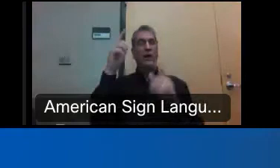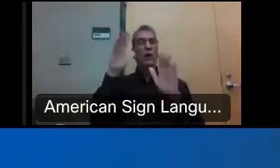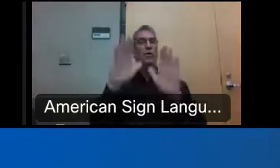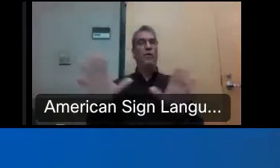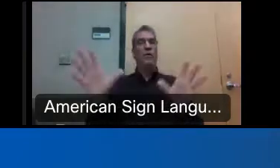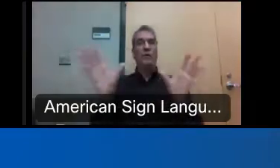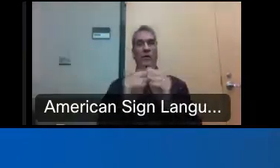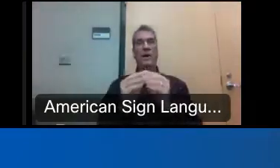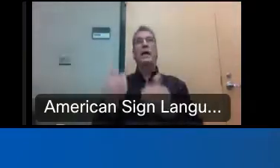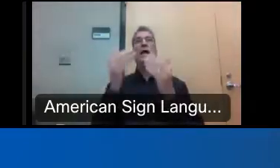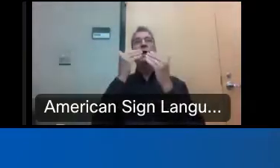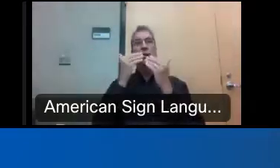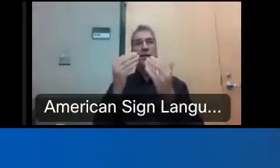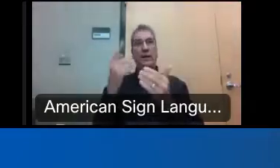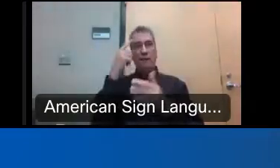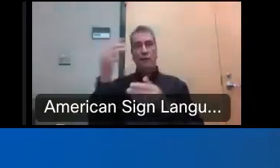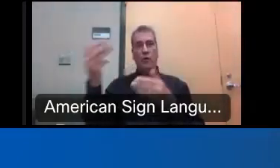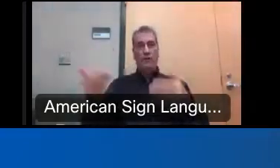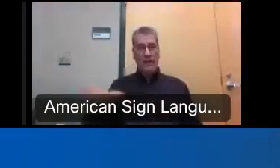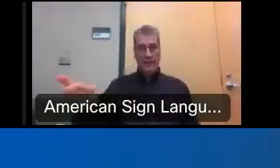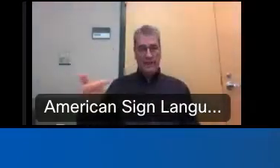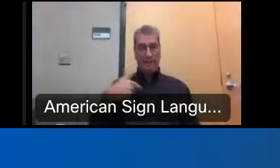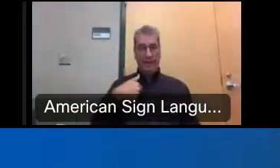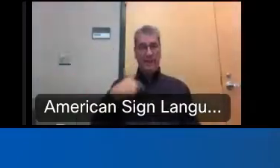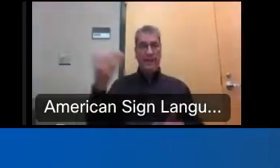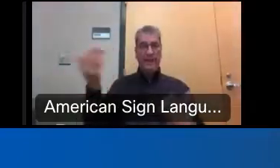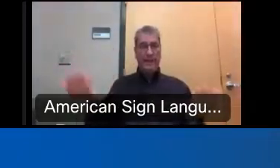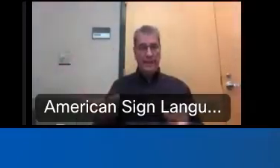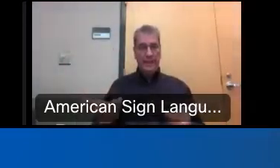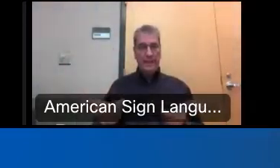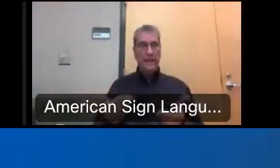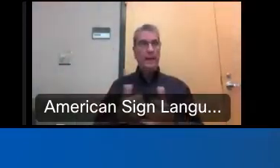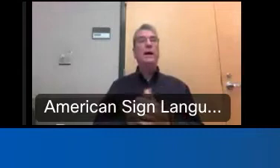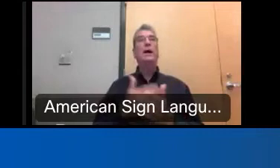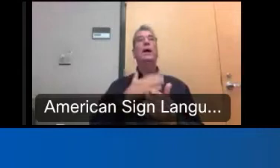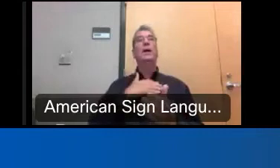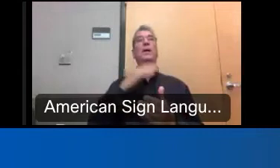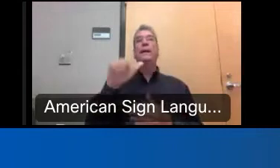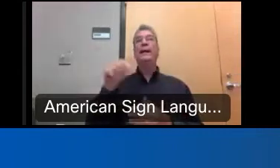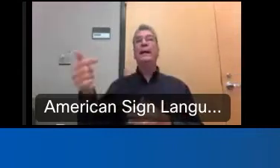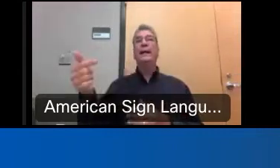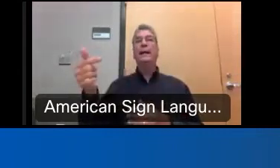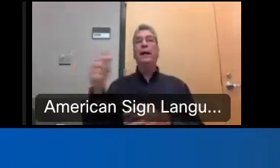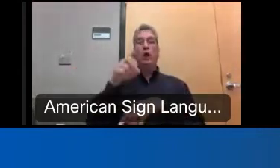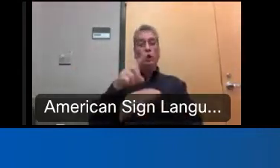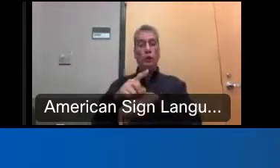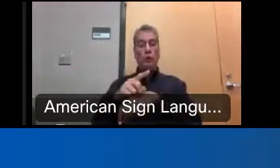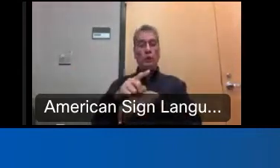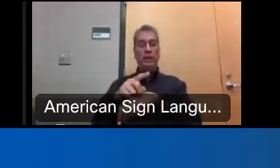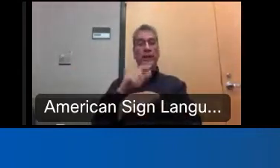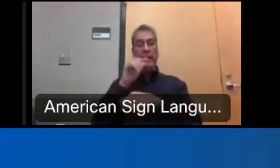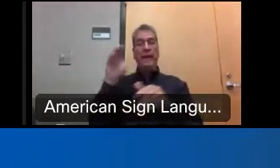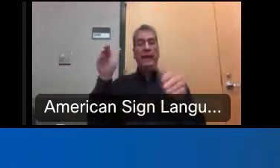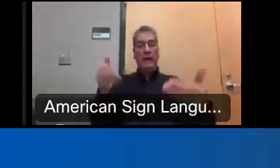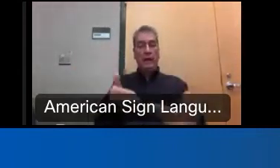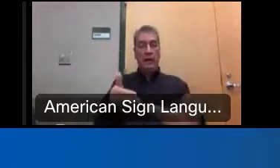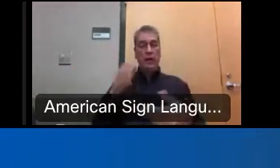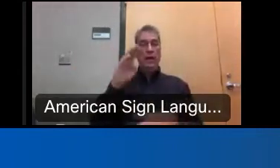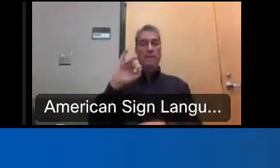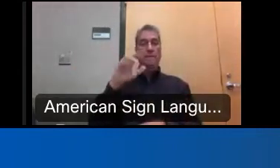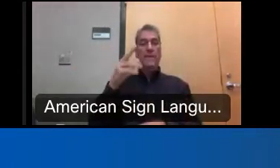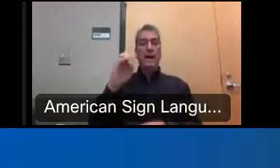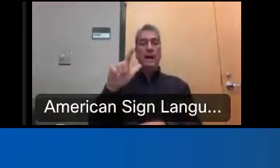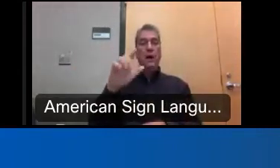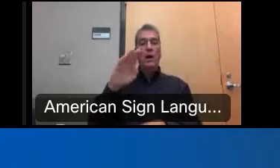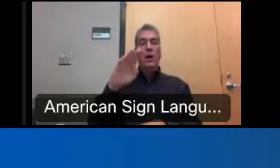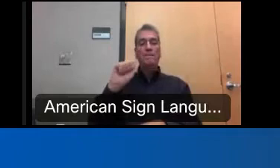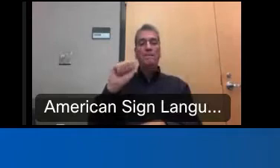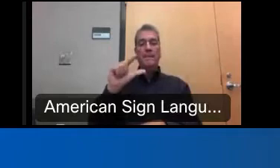Thank you very much for inviting me here. And I, my next duty here is to introduce Michael.